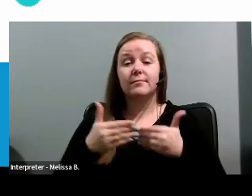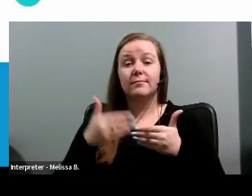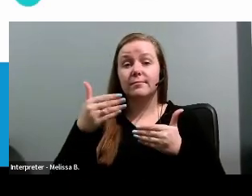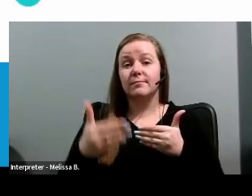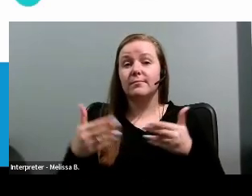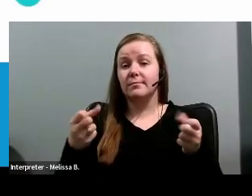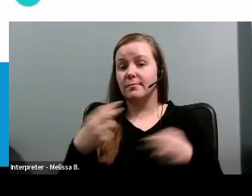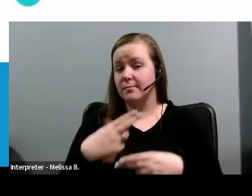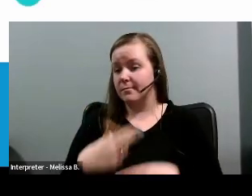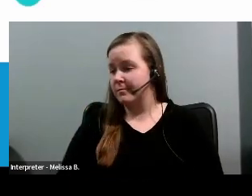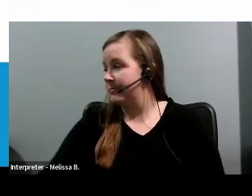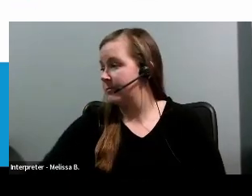Shannon Spencer (she/her): Yeah, so just as Jess…